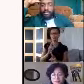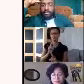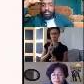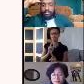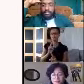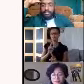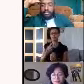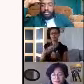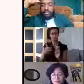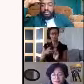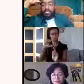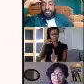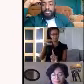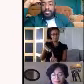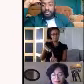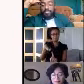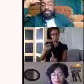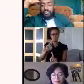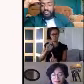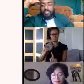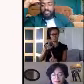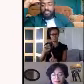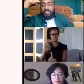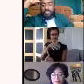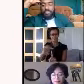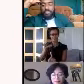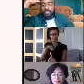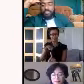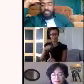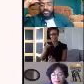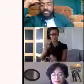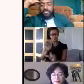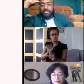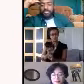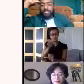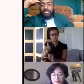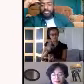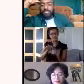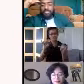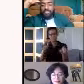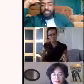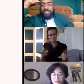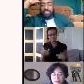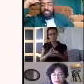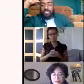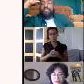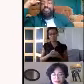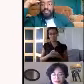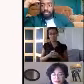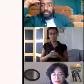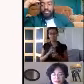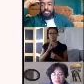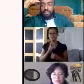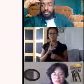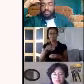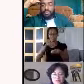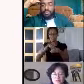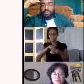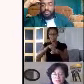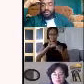and deeply racist. My point is that the work internally in organizations needs to happen